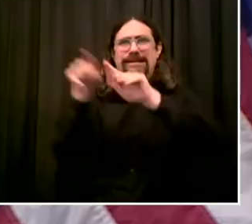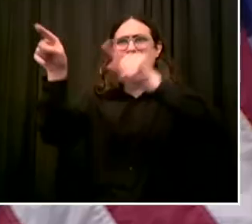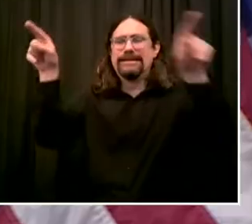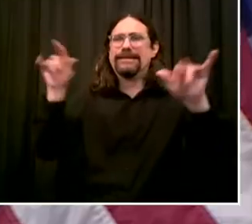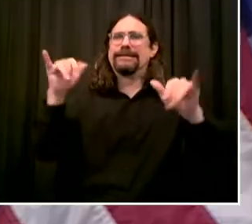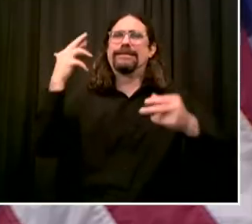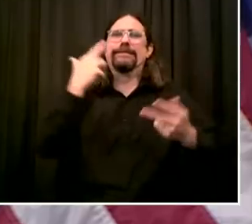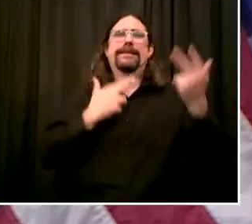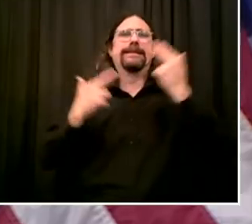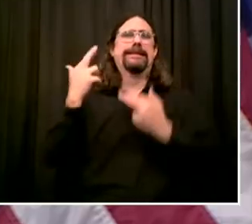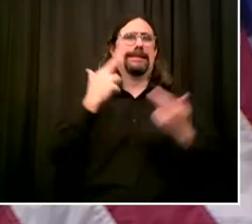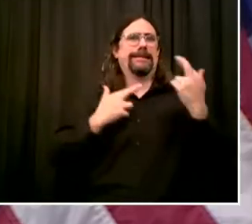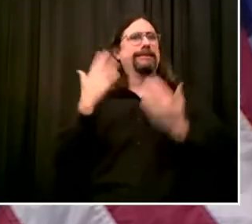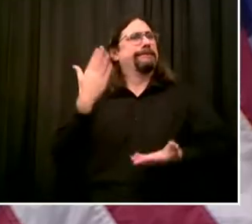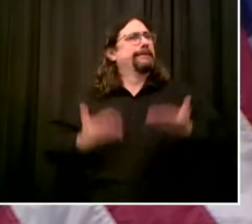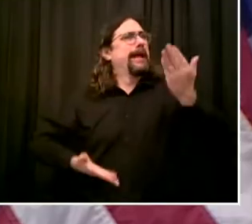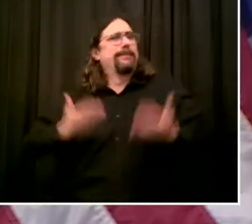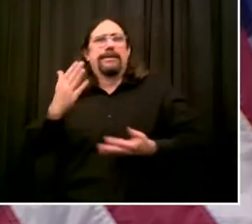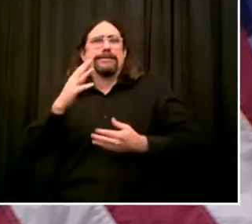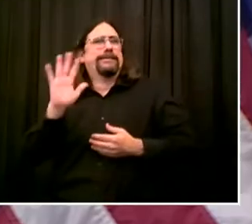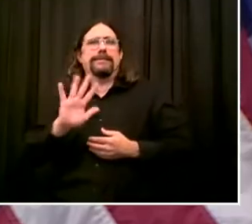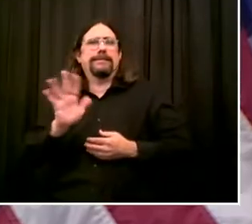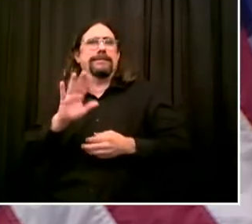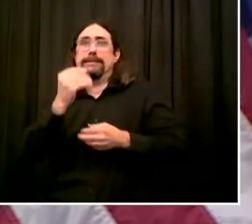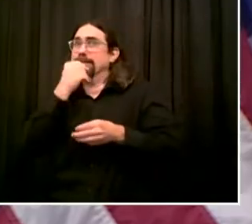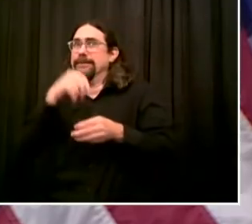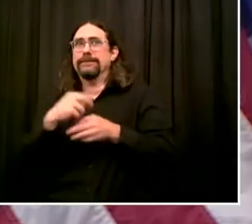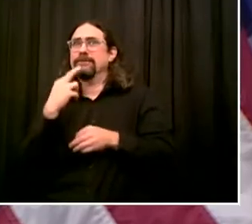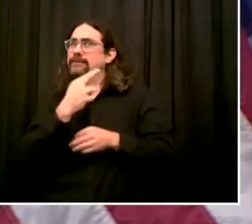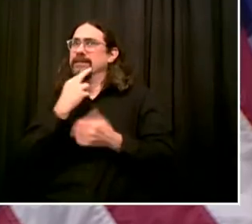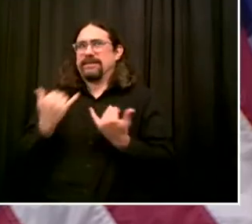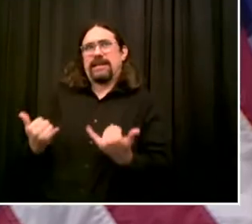AGAIN, WE WILL COME BACK TO WHERE WE STARTED.